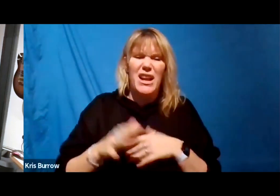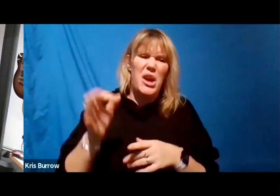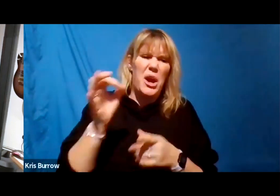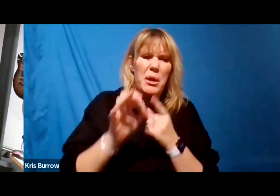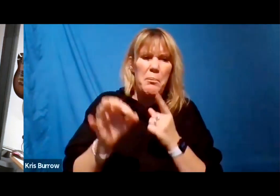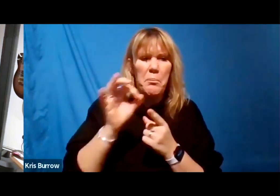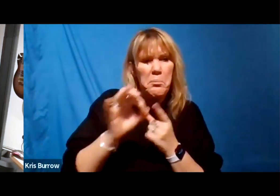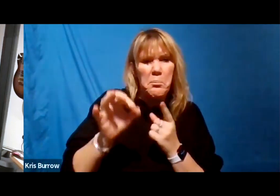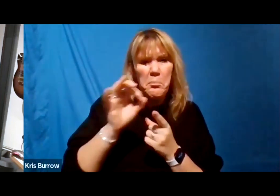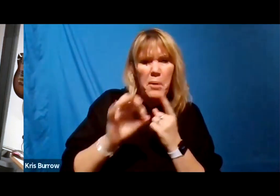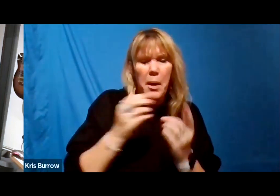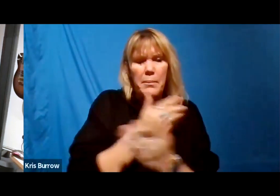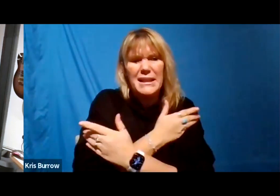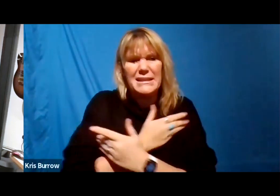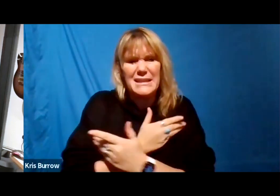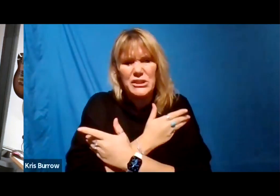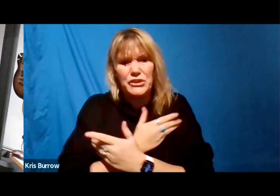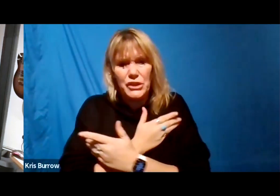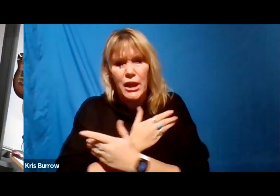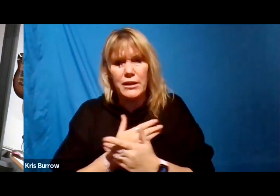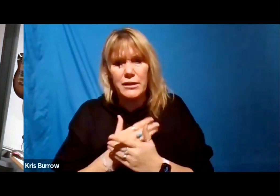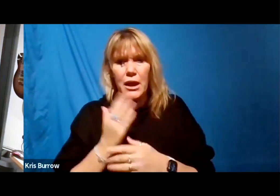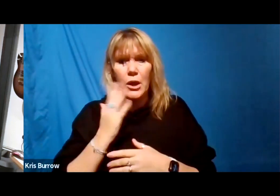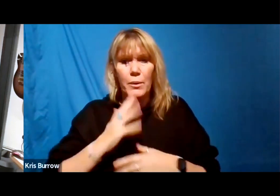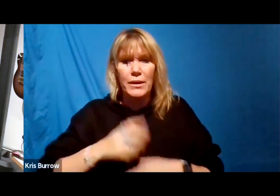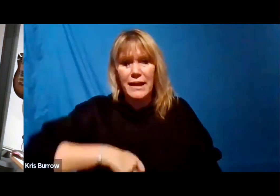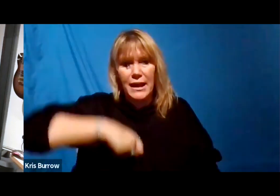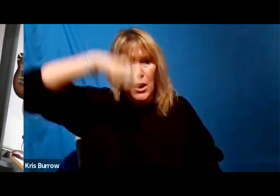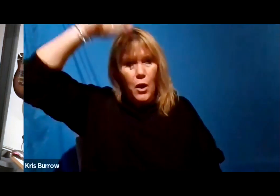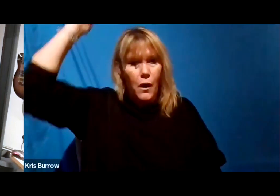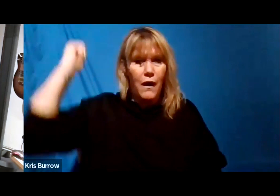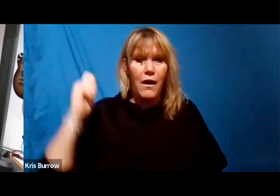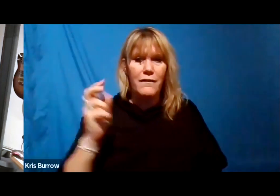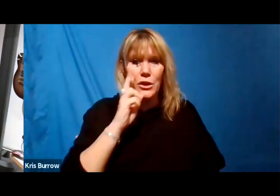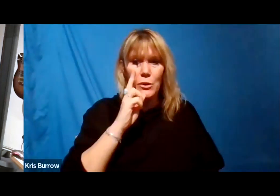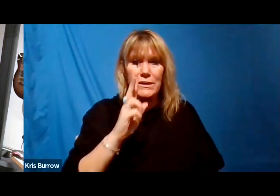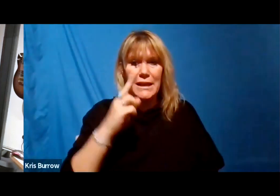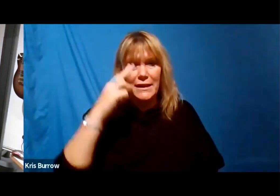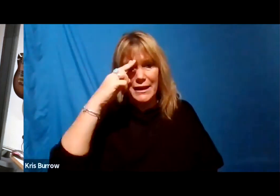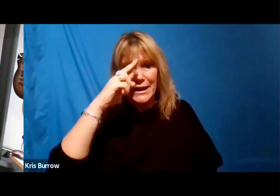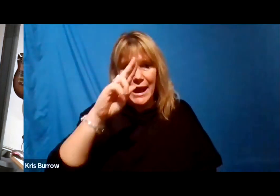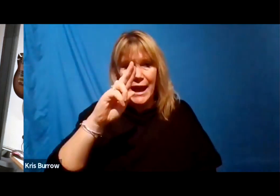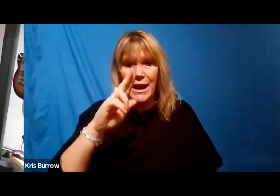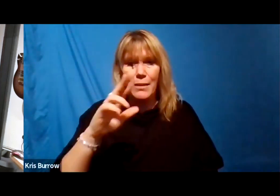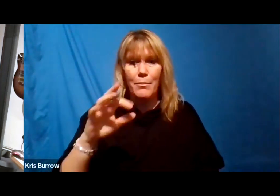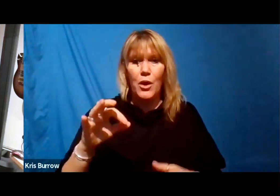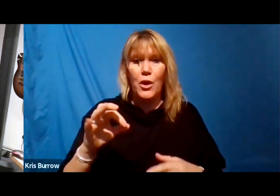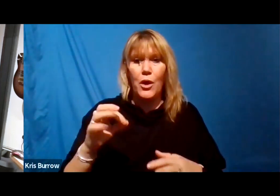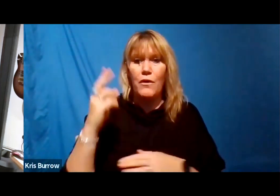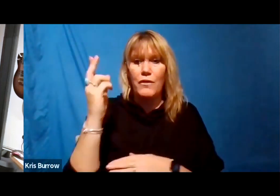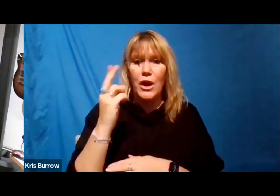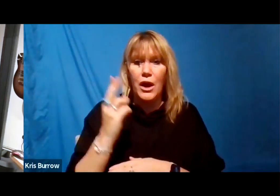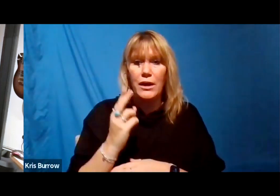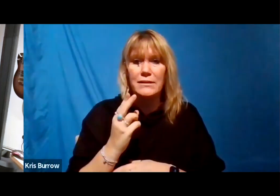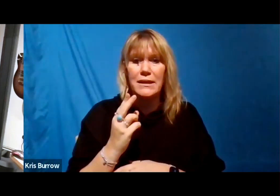take it off you will see the name of an artist, Orla Gartland, I was able to see